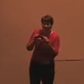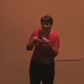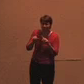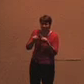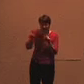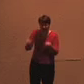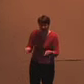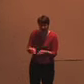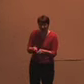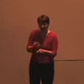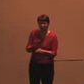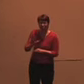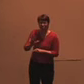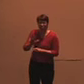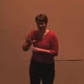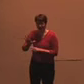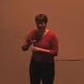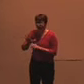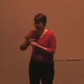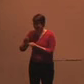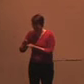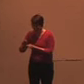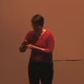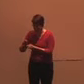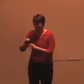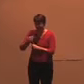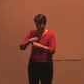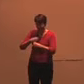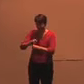Then create the whole architecture.